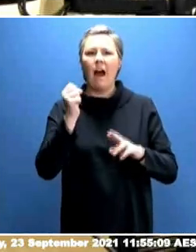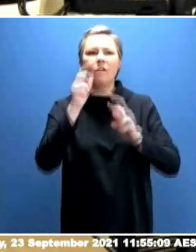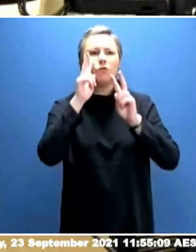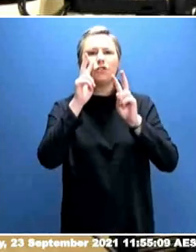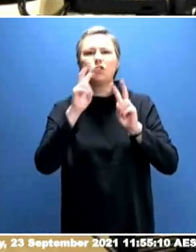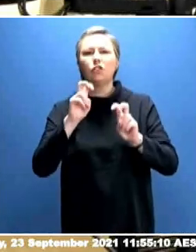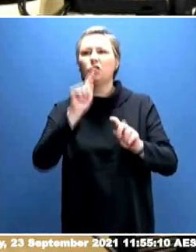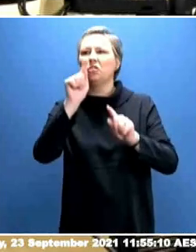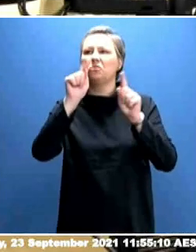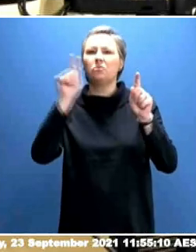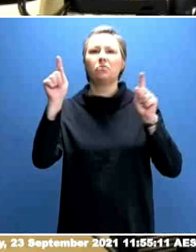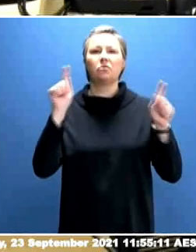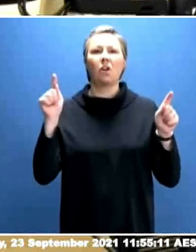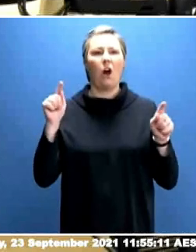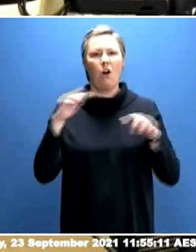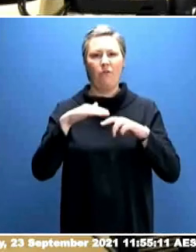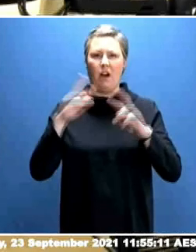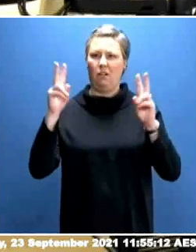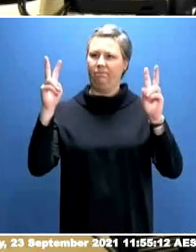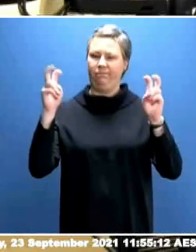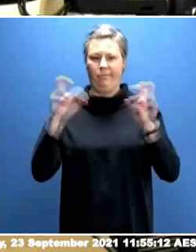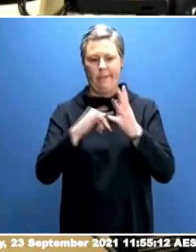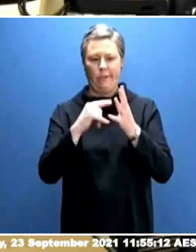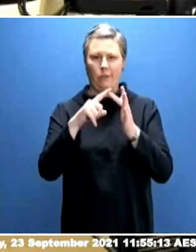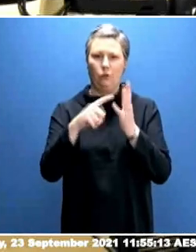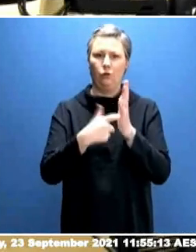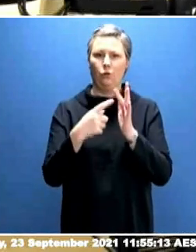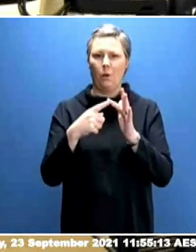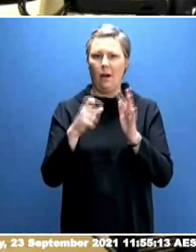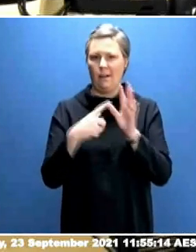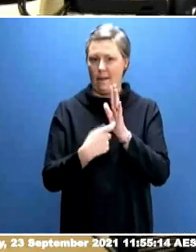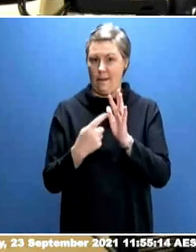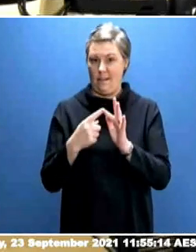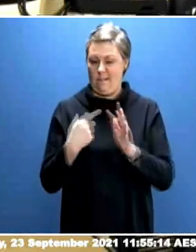That is to be found within Tender Bundle Part C at Tab 96.